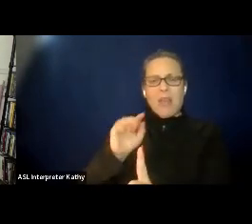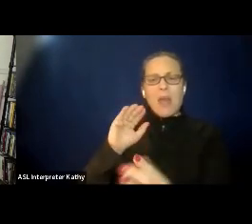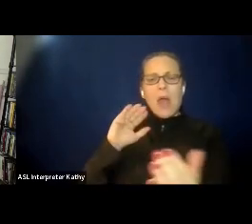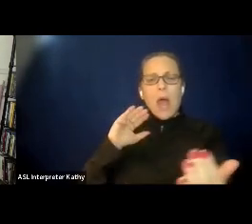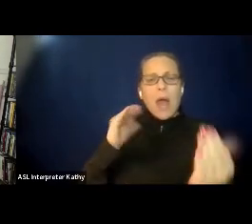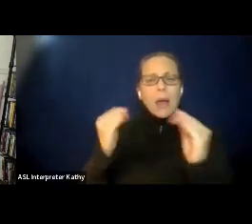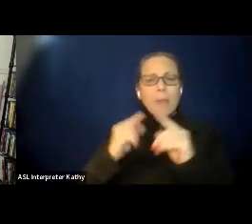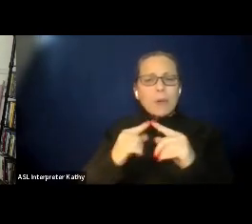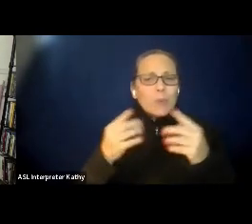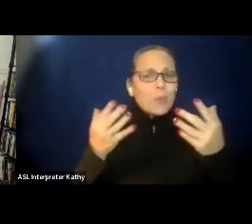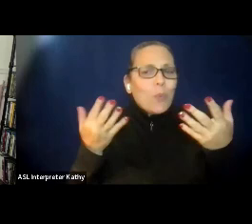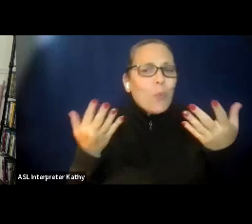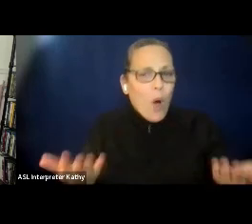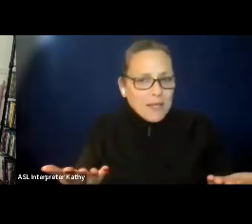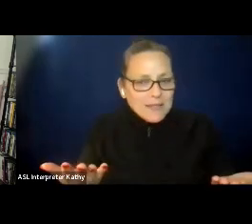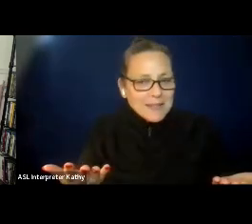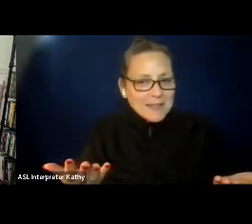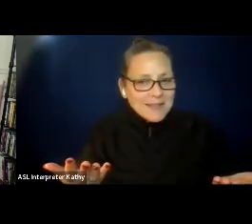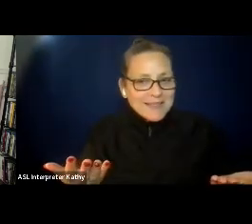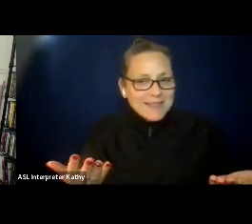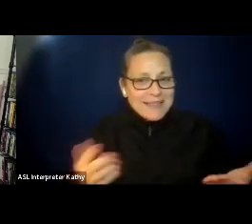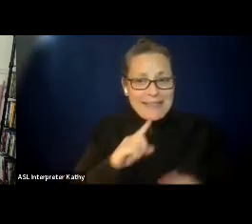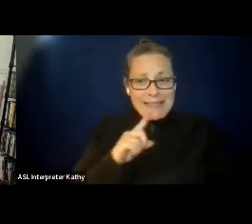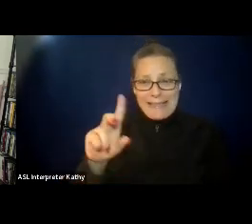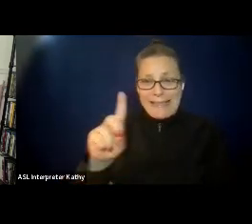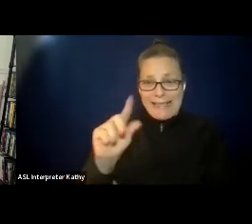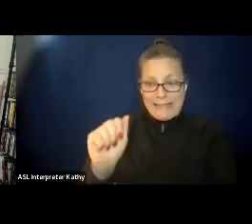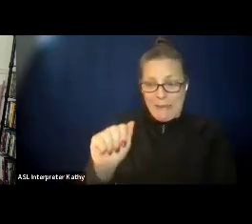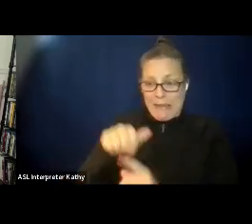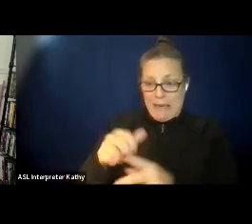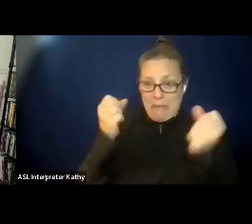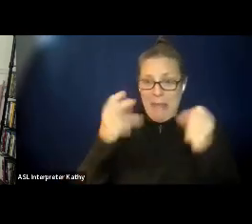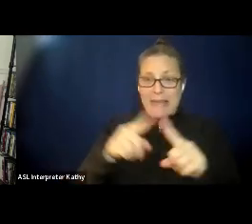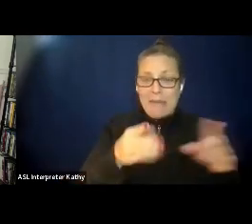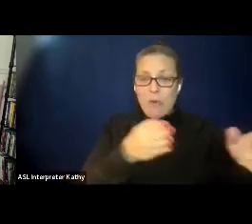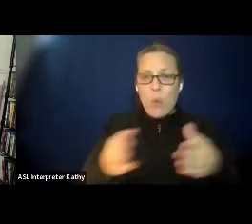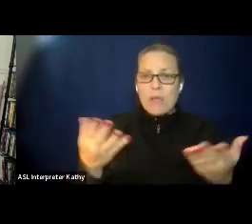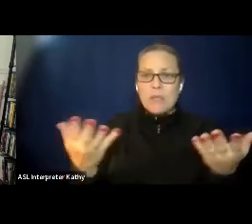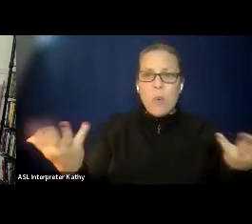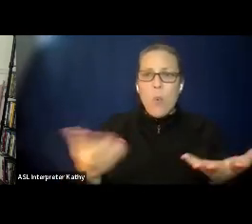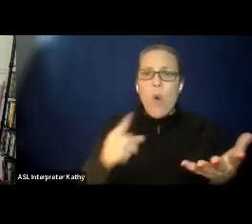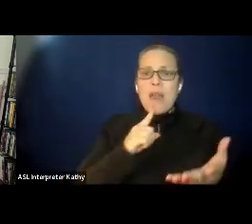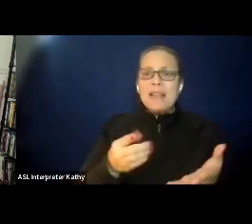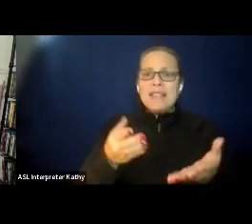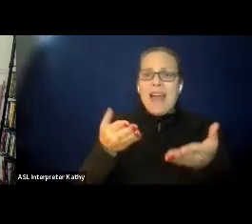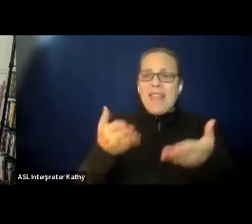is a thing, what is disability being compared against? And really,